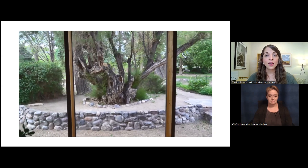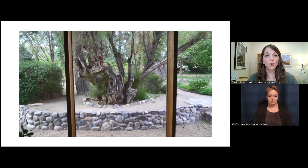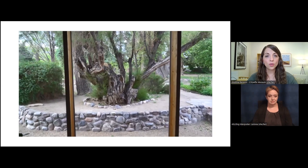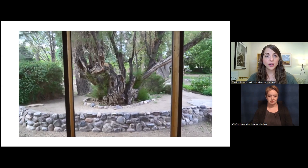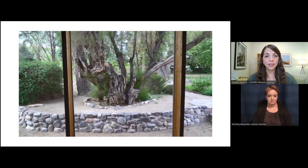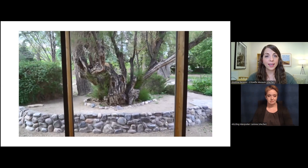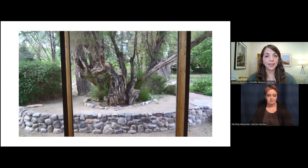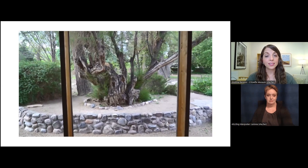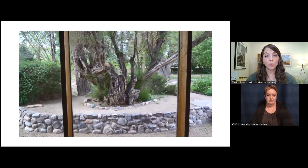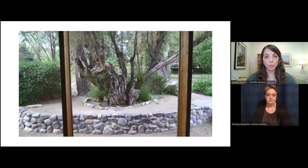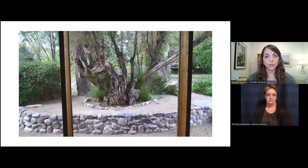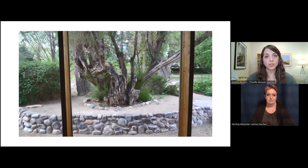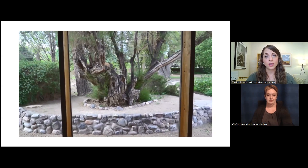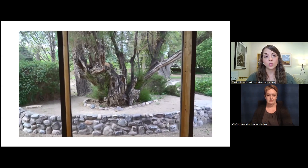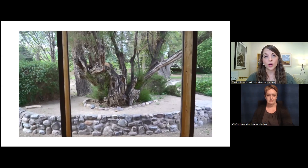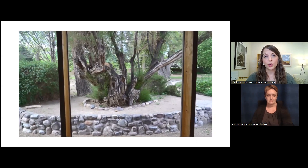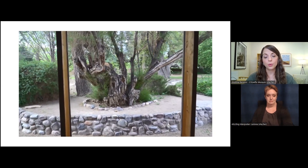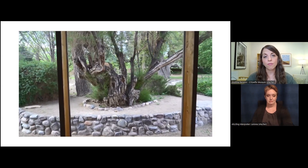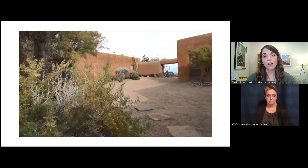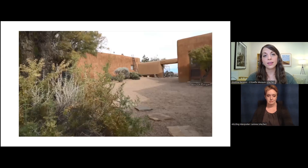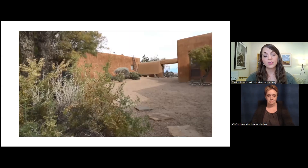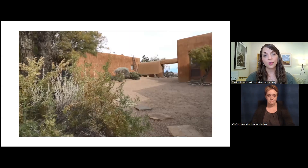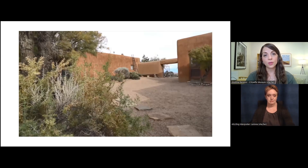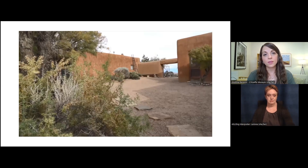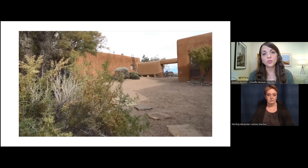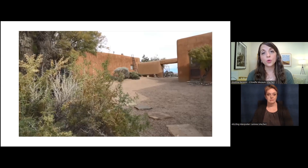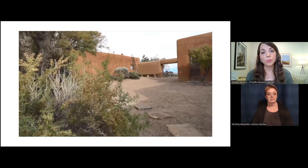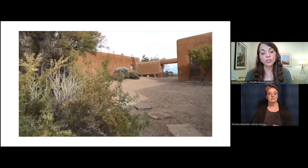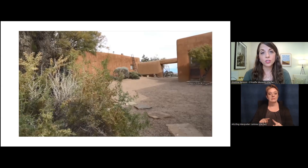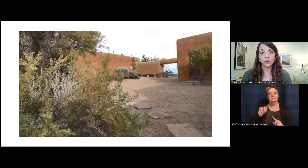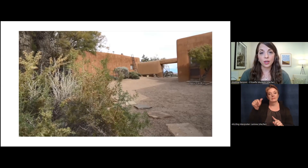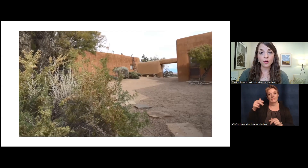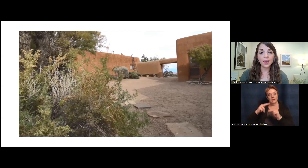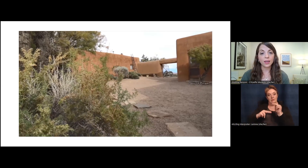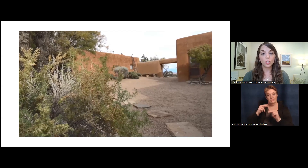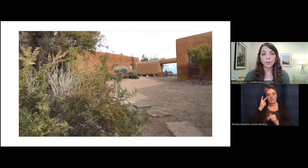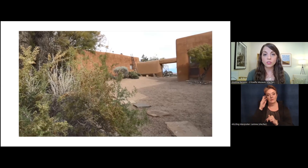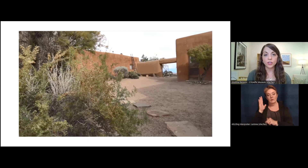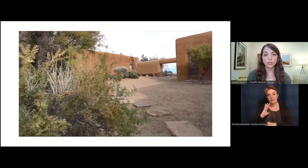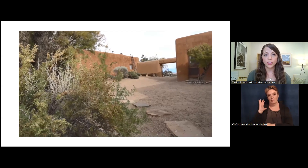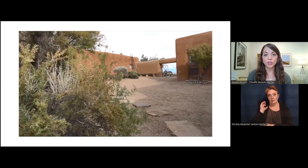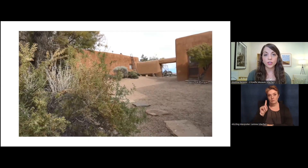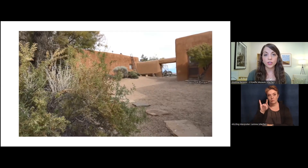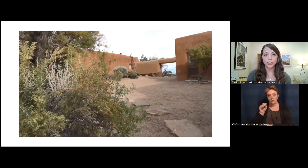Over in a separate building is where you would find O’Keeffe's former studio and her bedroom.